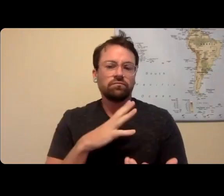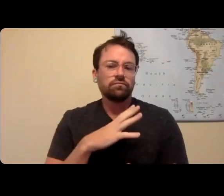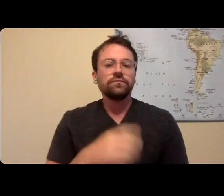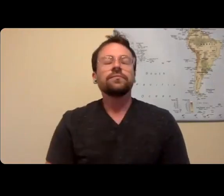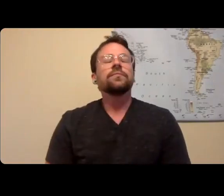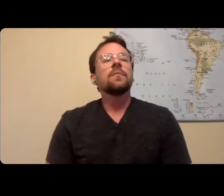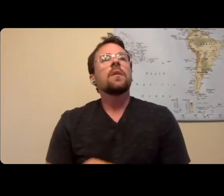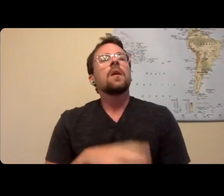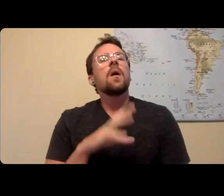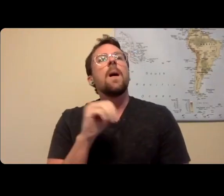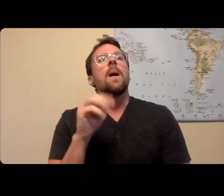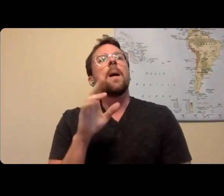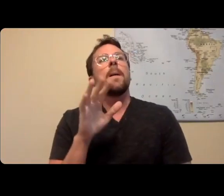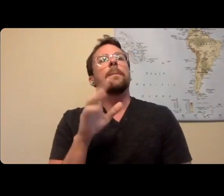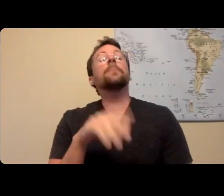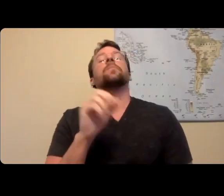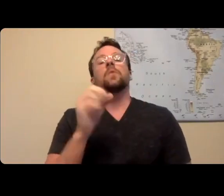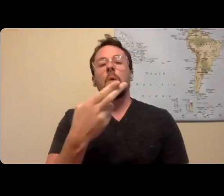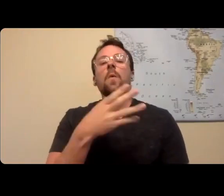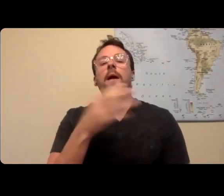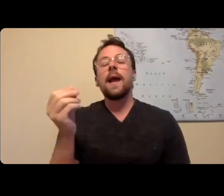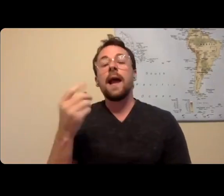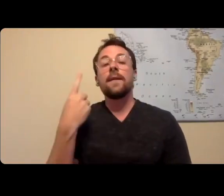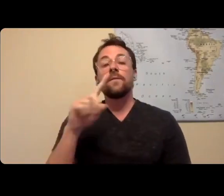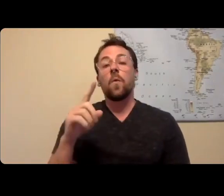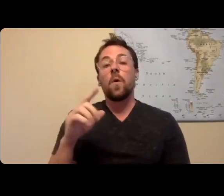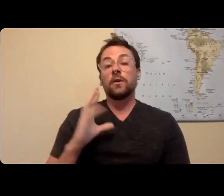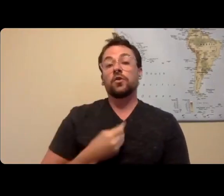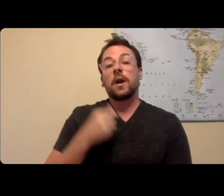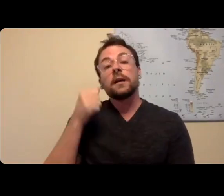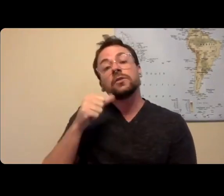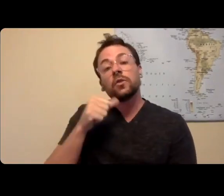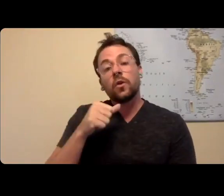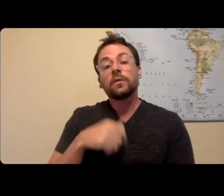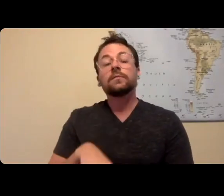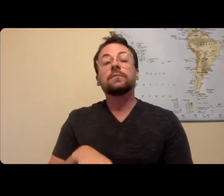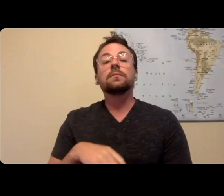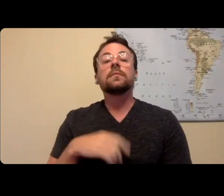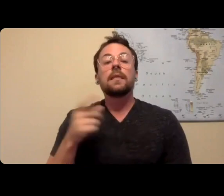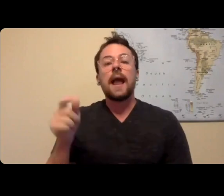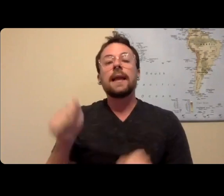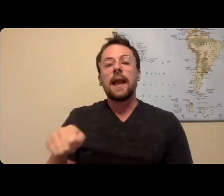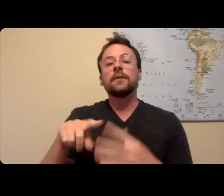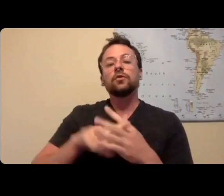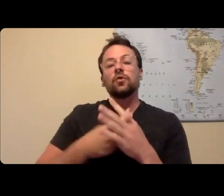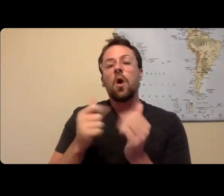their own decision. When a medical transition would be viable.